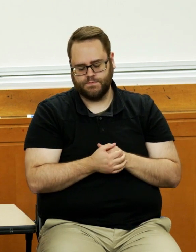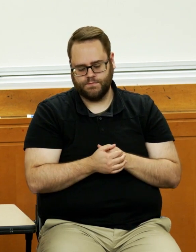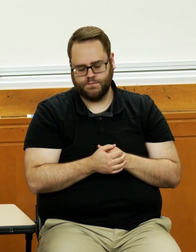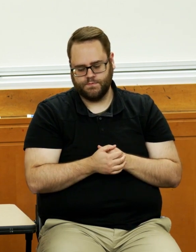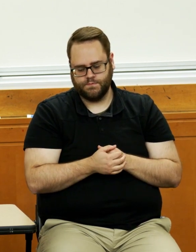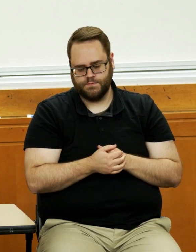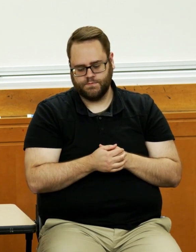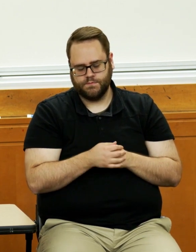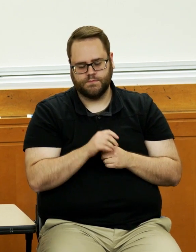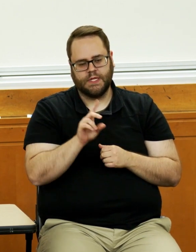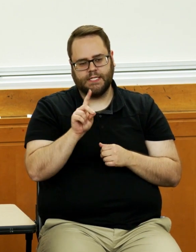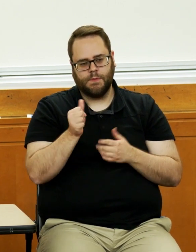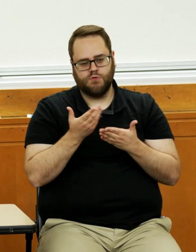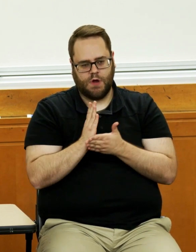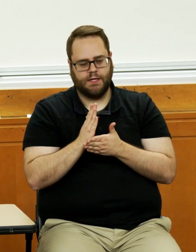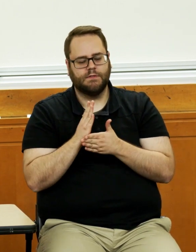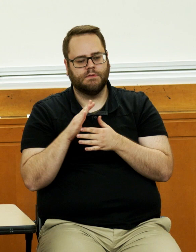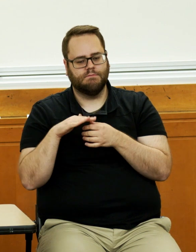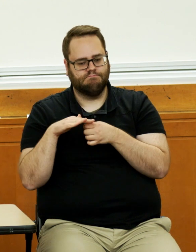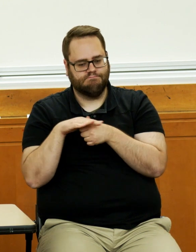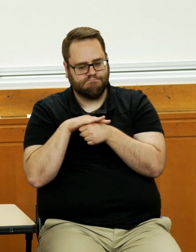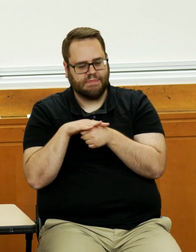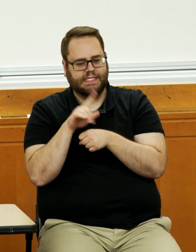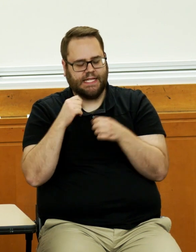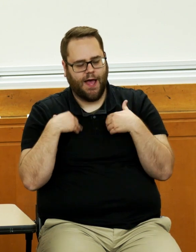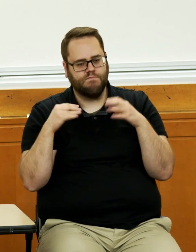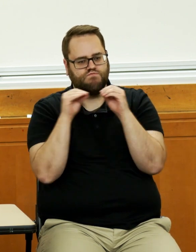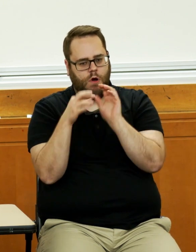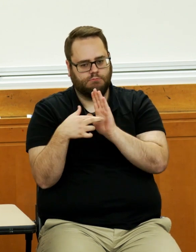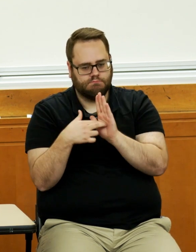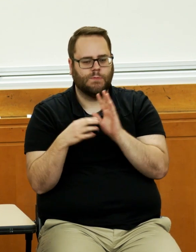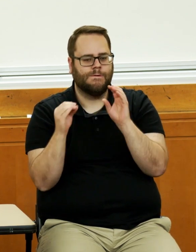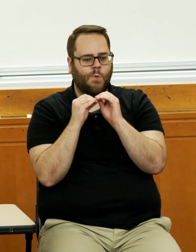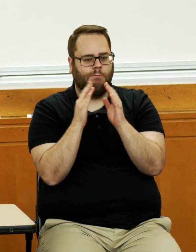the disability right spaces need to have broader representation, needs to be more diverse, but